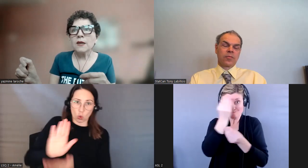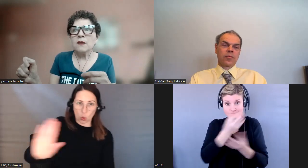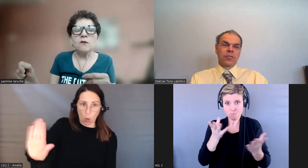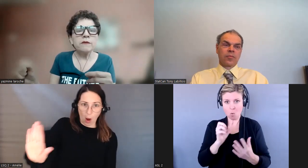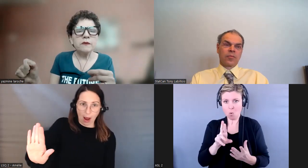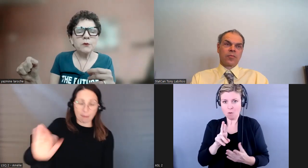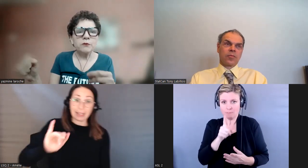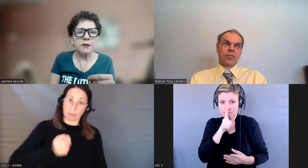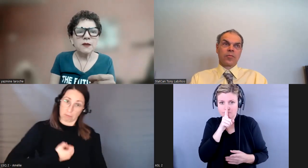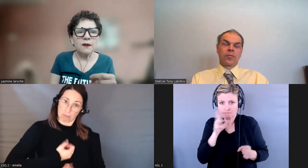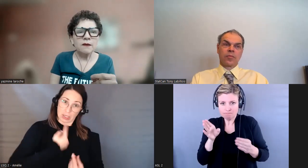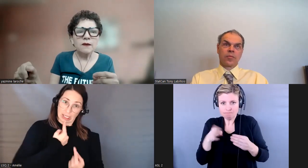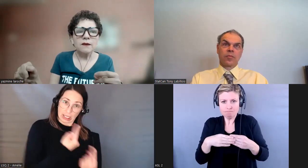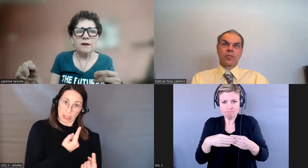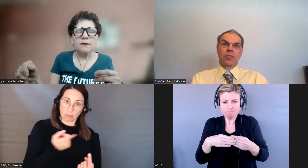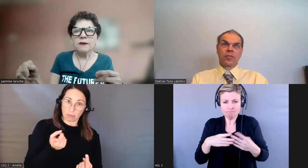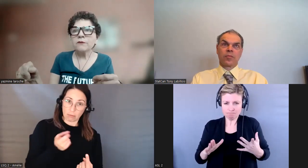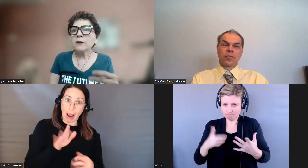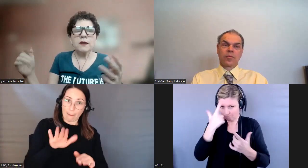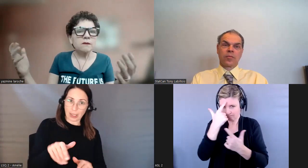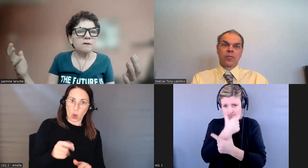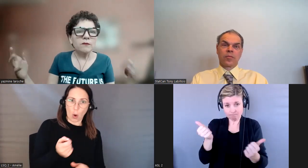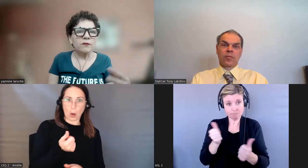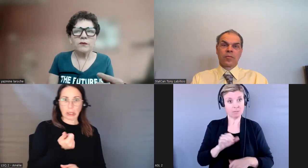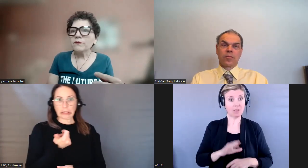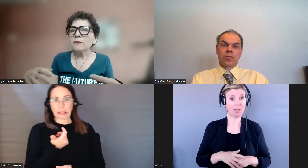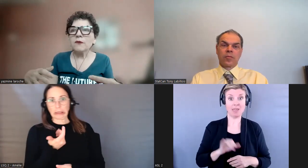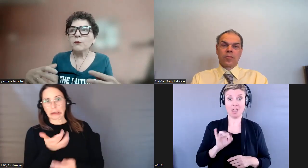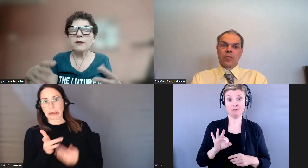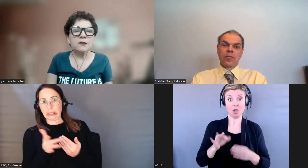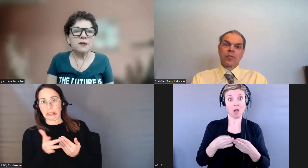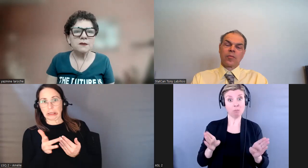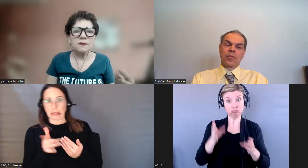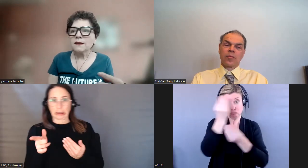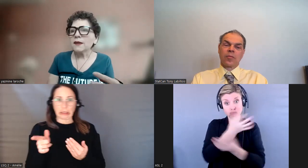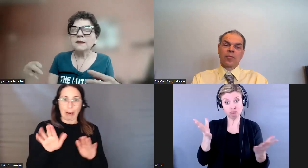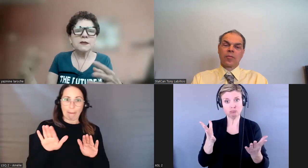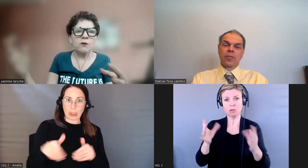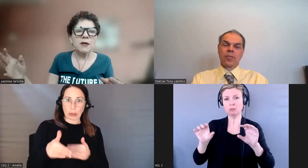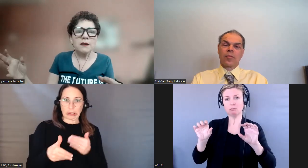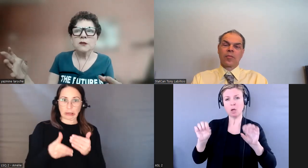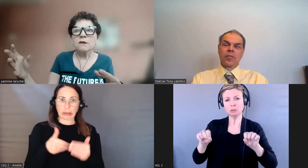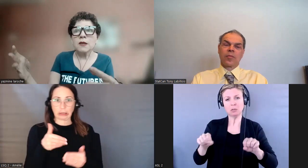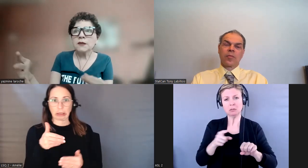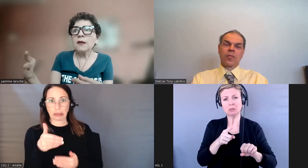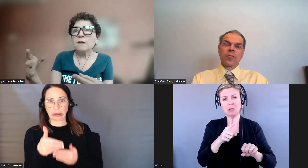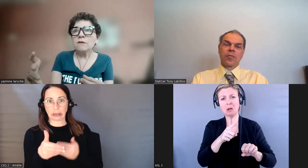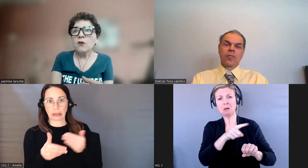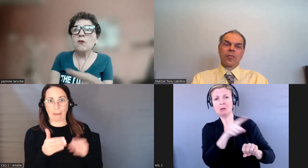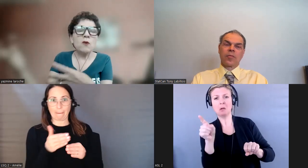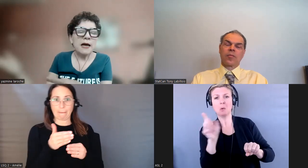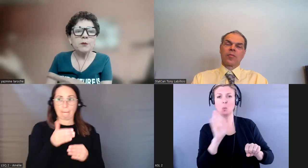knew that they were risking living with prejudice and discrimination that they know happens